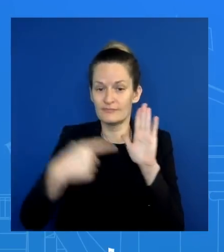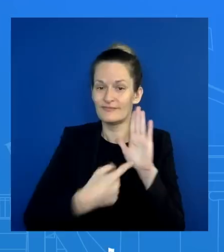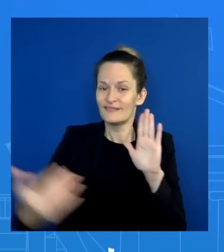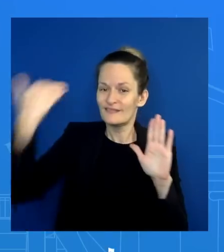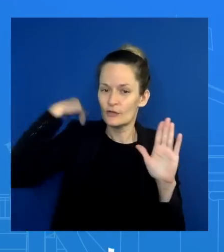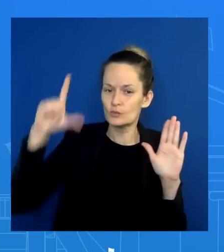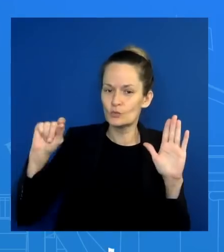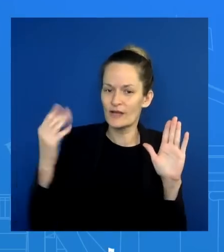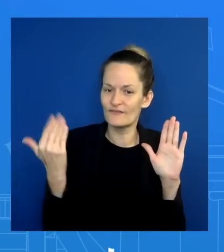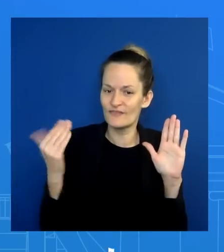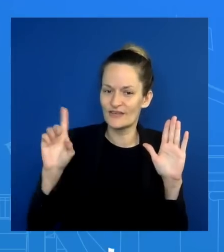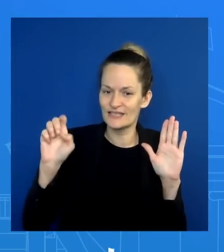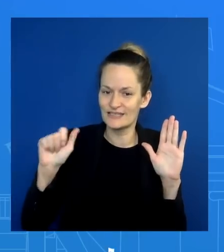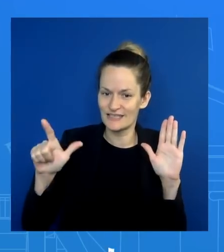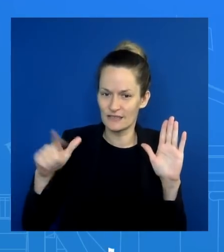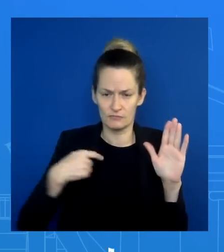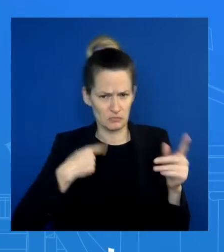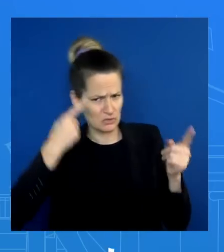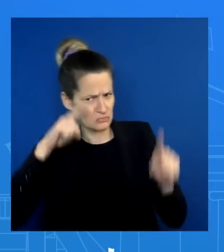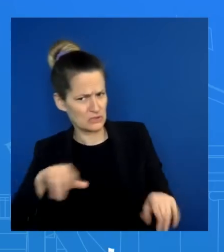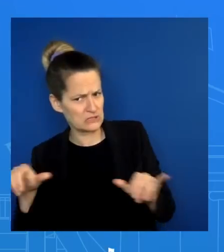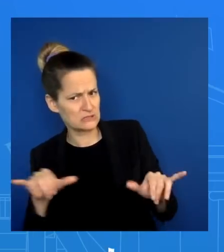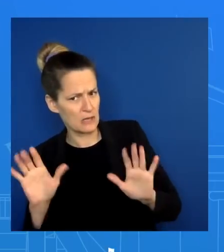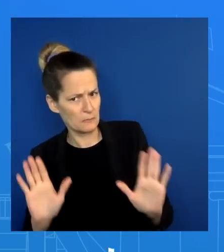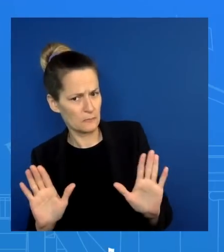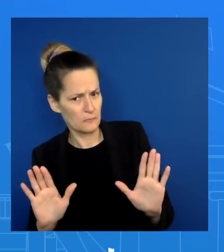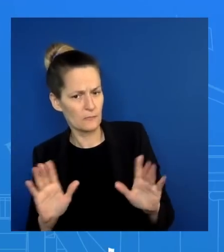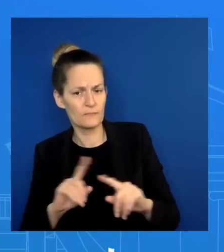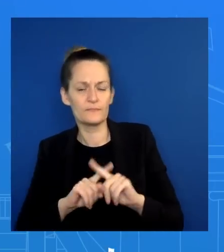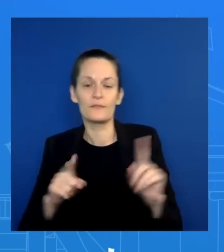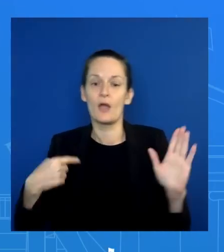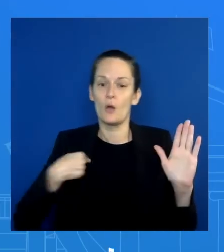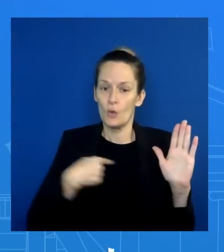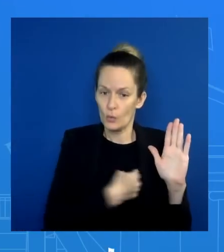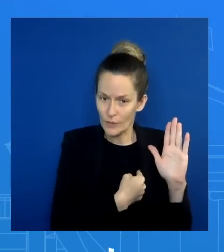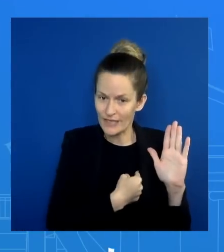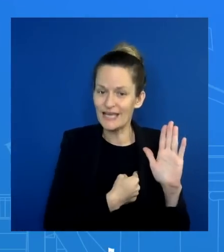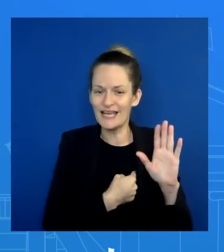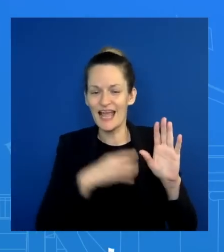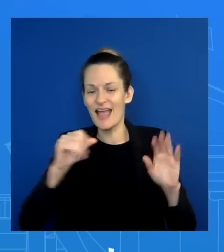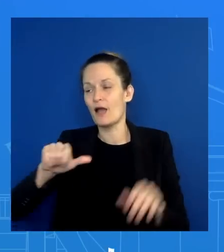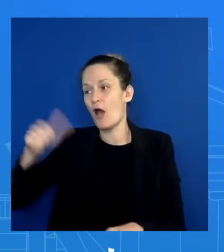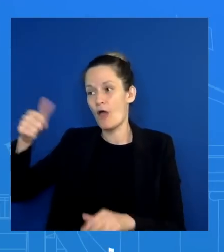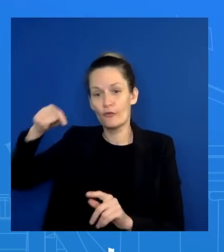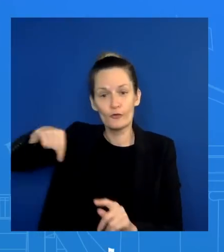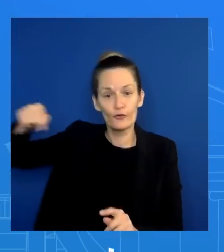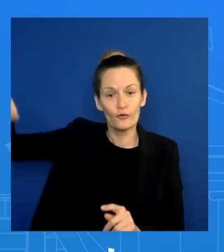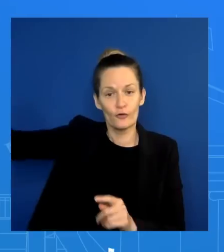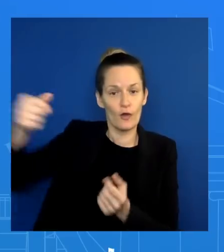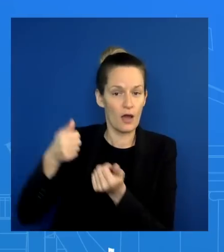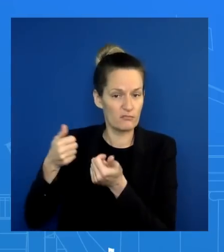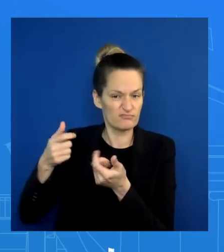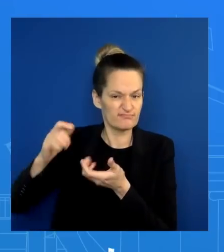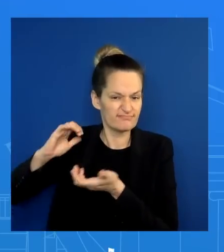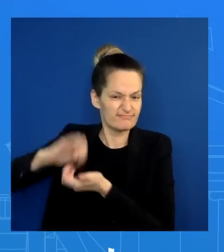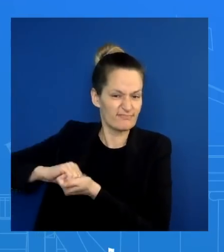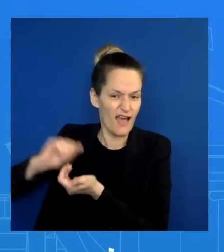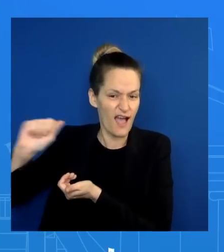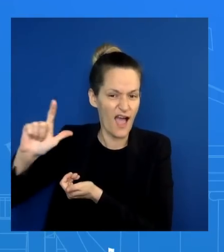is preparing equally for scenarios with and without a mutual return to full implementation of the JCPOA.